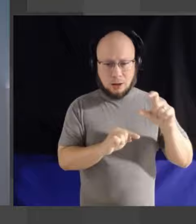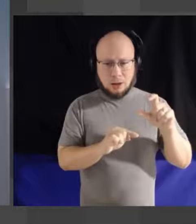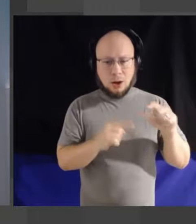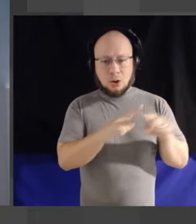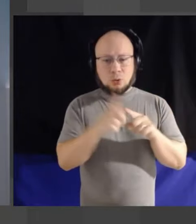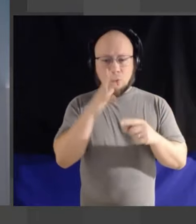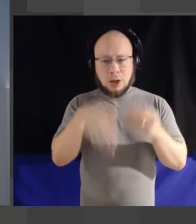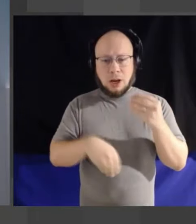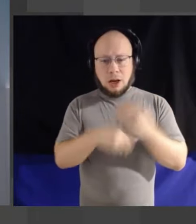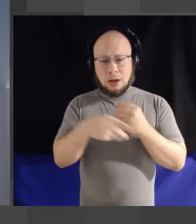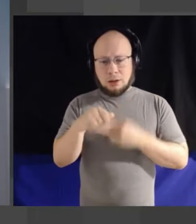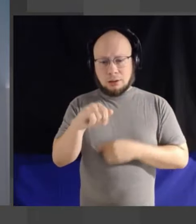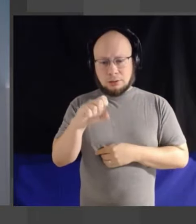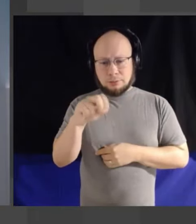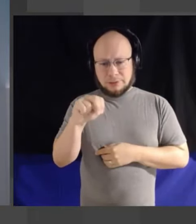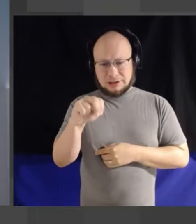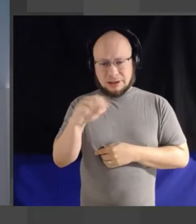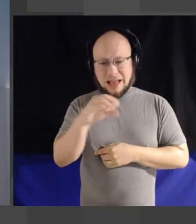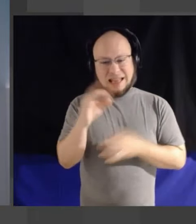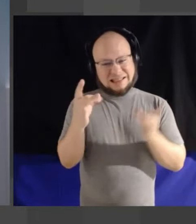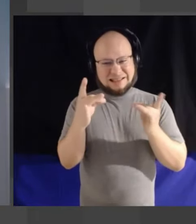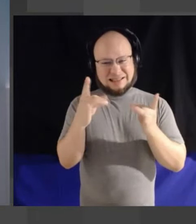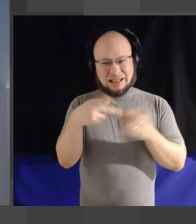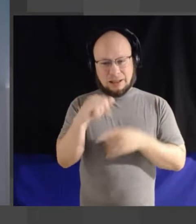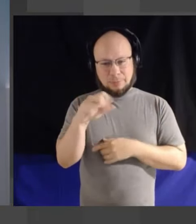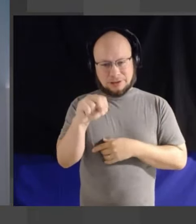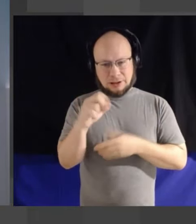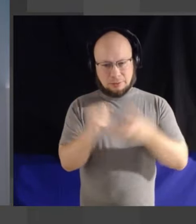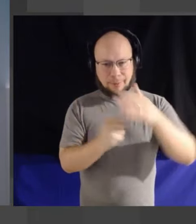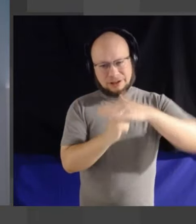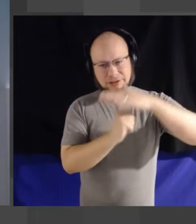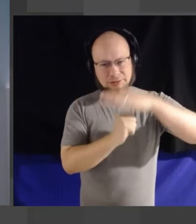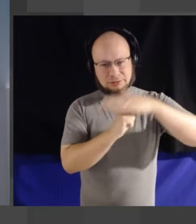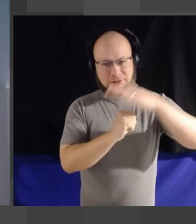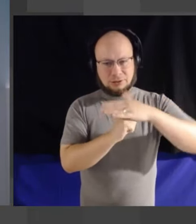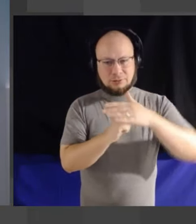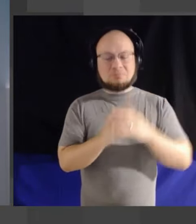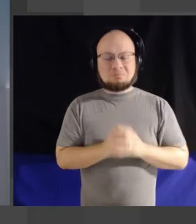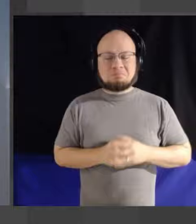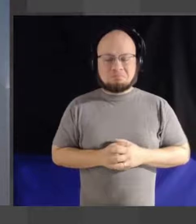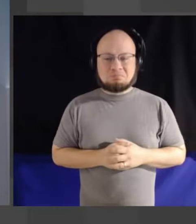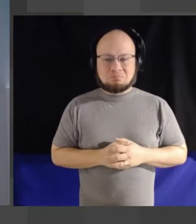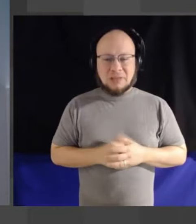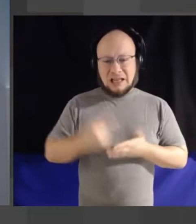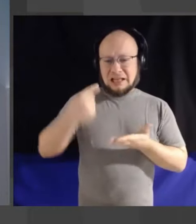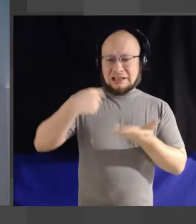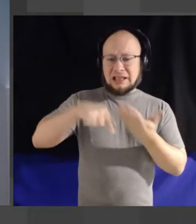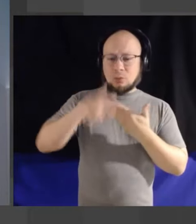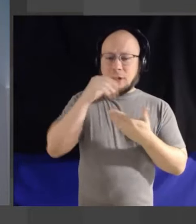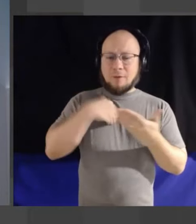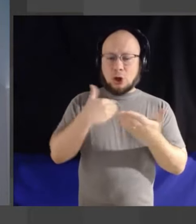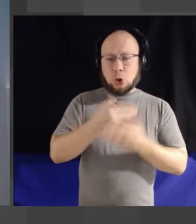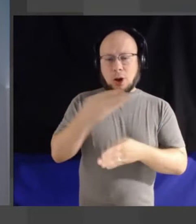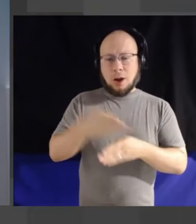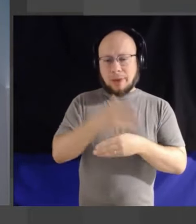LET YOU KNOW THAT WE ARE ADDING PISTONS AND STICKY PISTONS TO MINECRAFT EARTH! BE ON THE LOOKOUT NEXT WEEK FOR